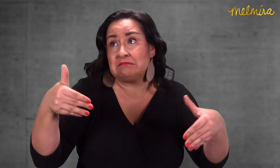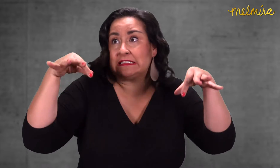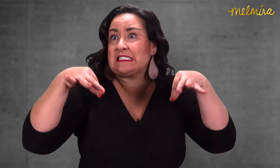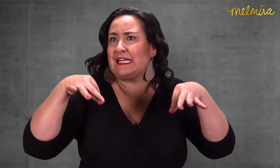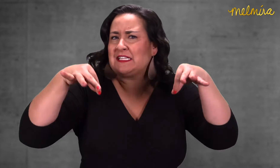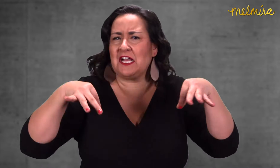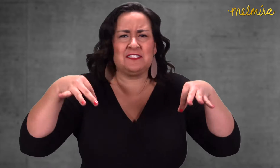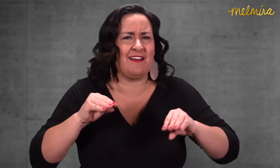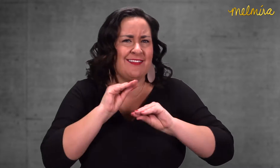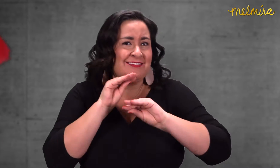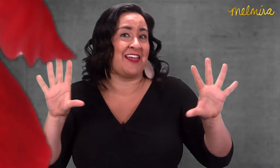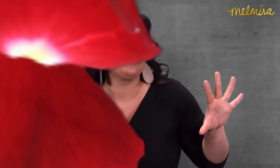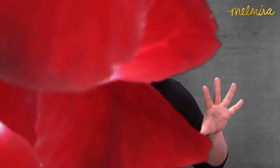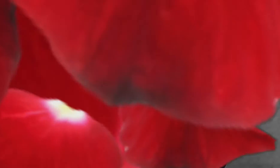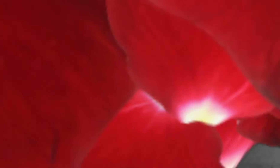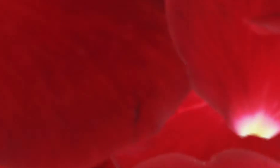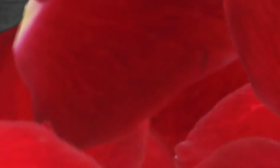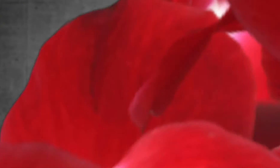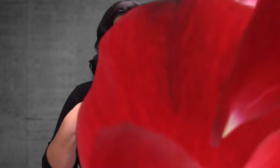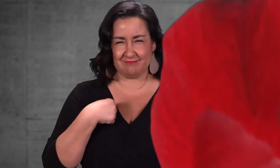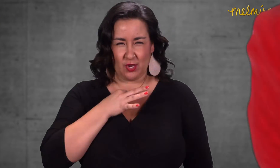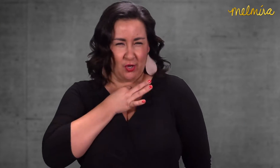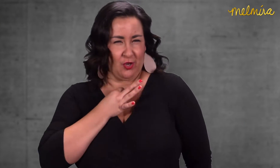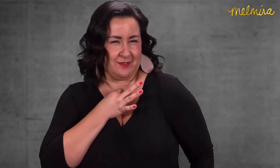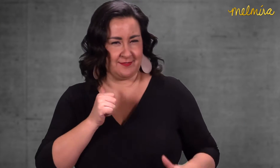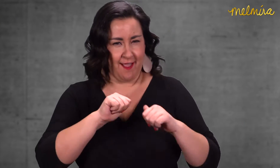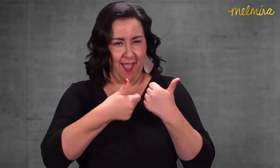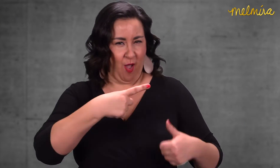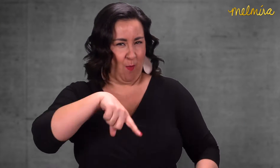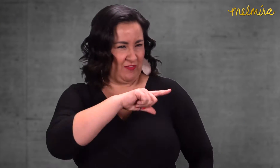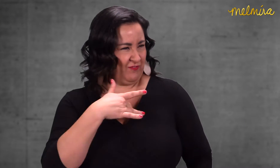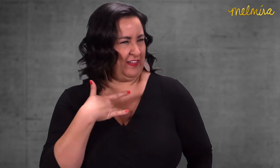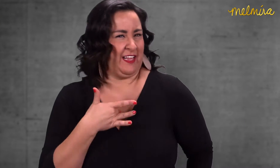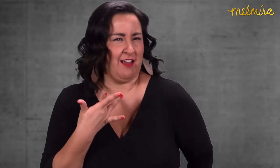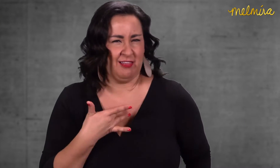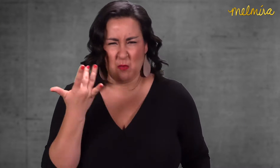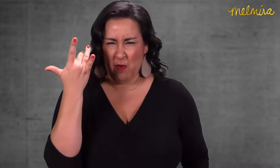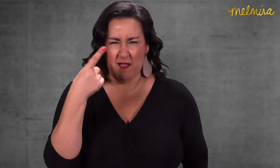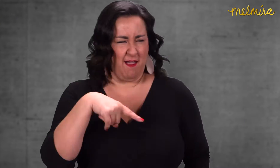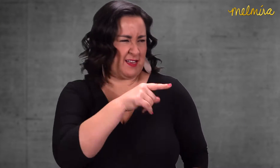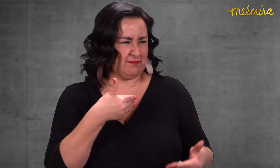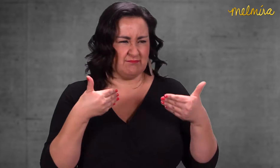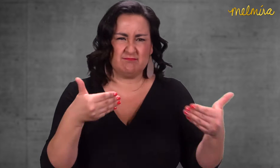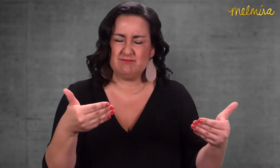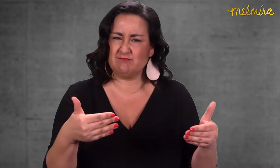They decided to not continue dyeing their hair. I was wondering how they felt...and why they made that